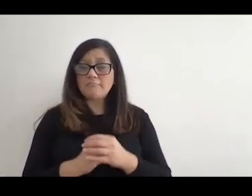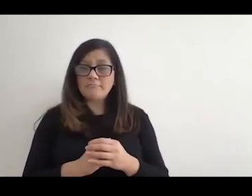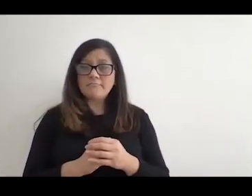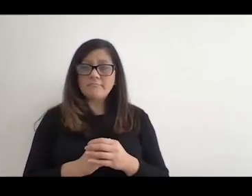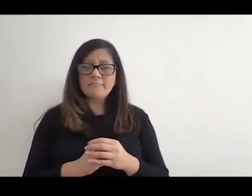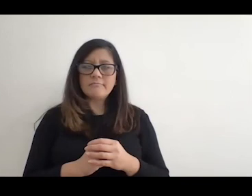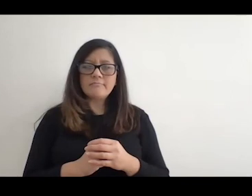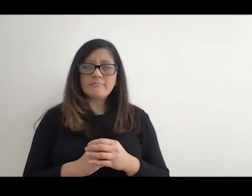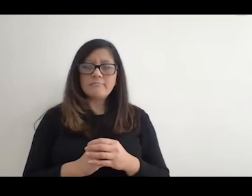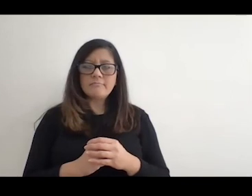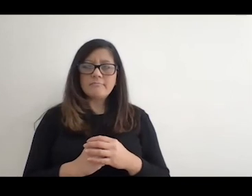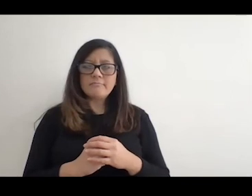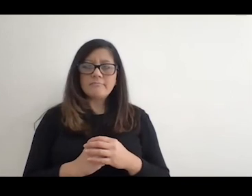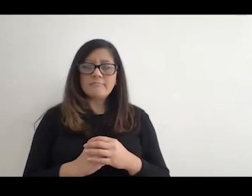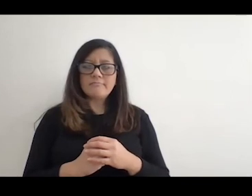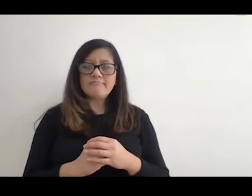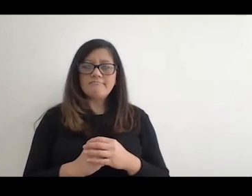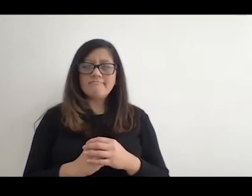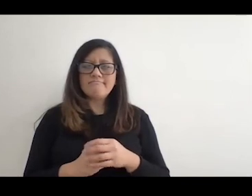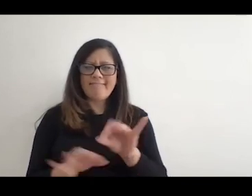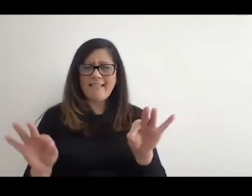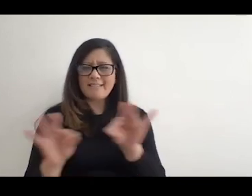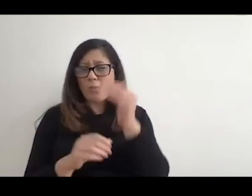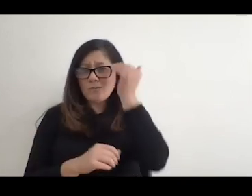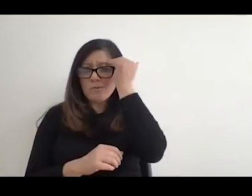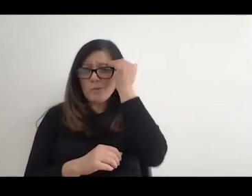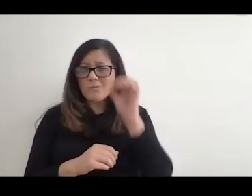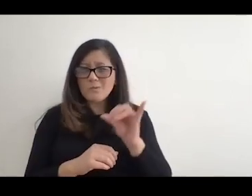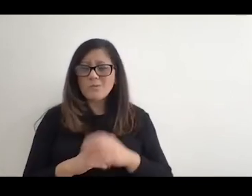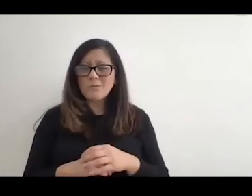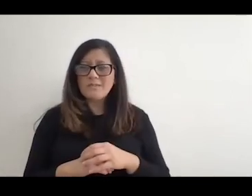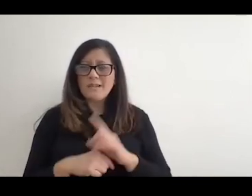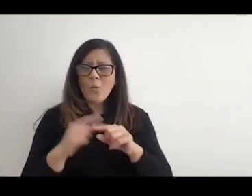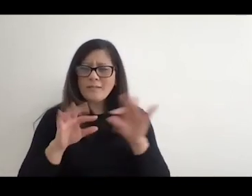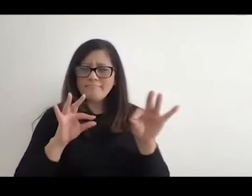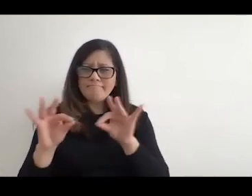But that's important to know now with regards to how like I talked about